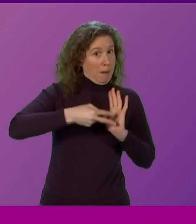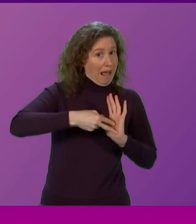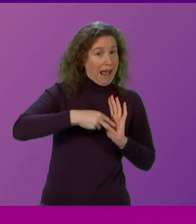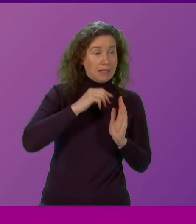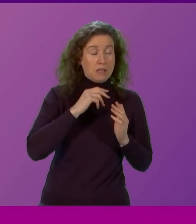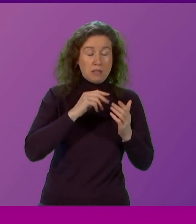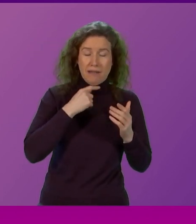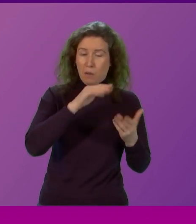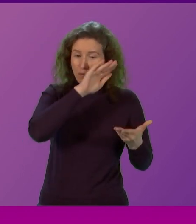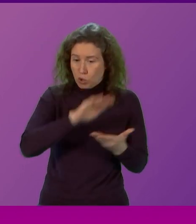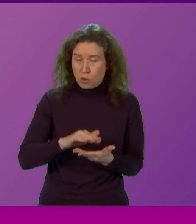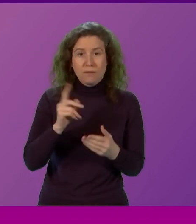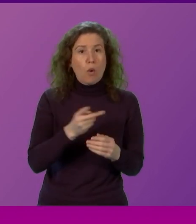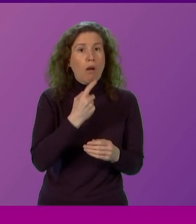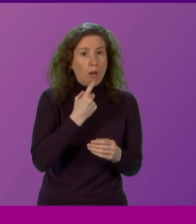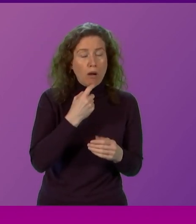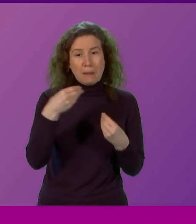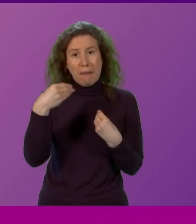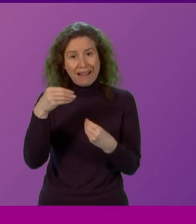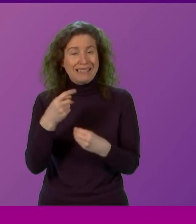for glass, plastic or metal containers.